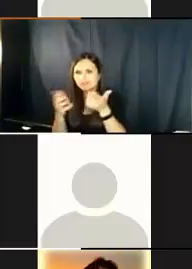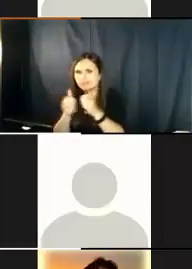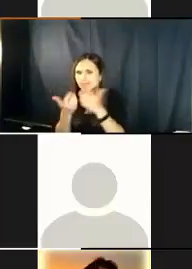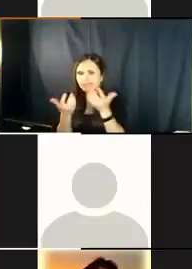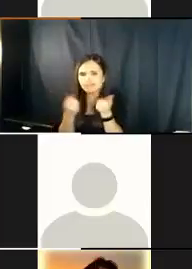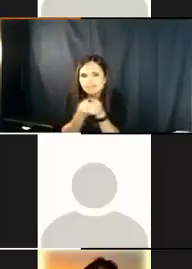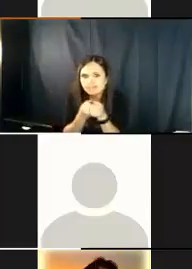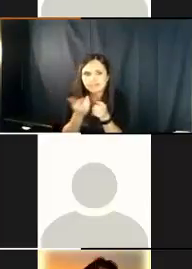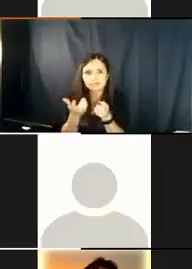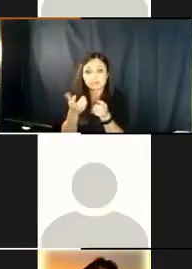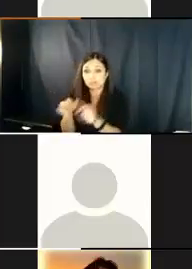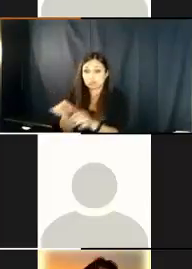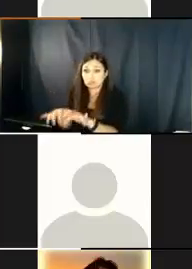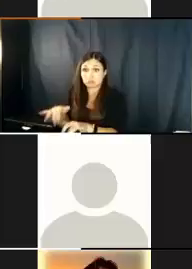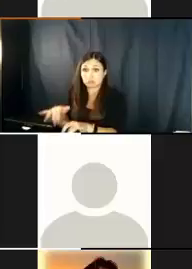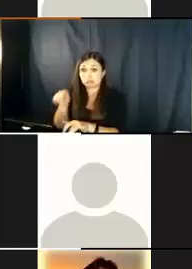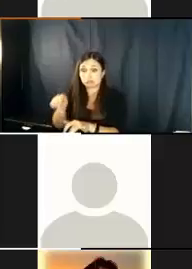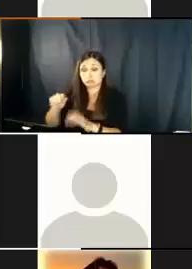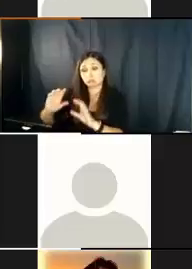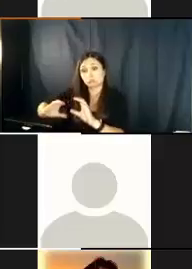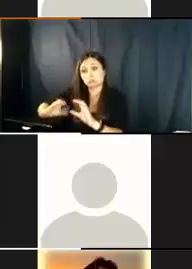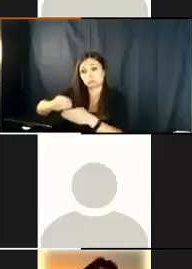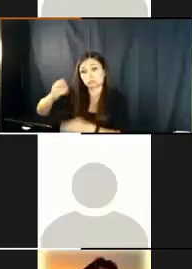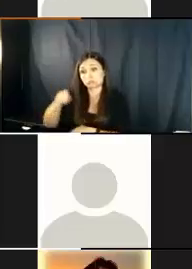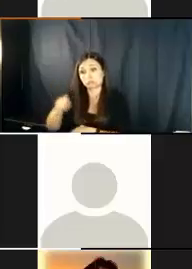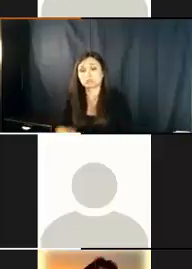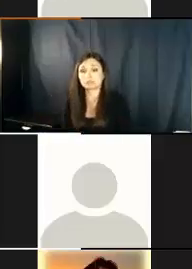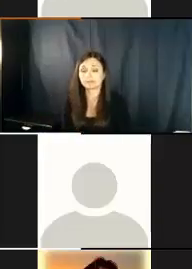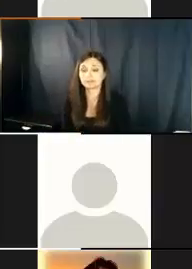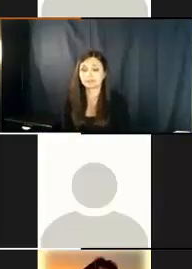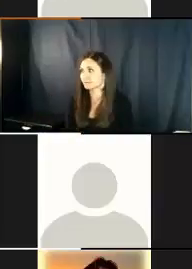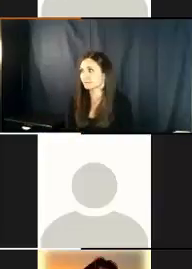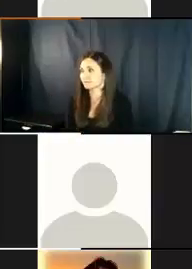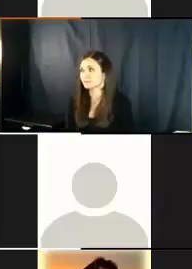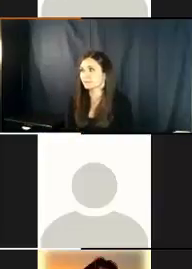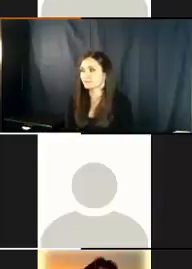And you can type that in the chat box.